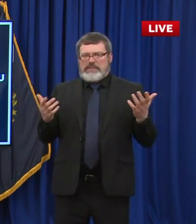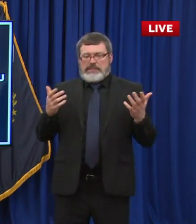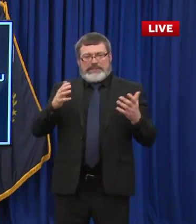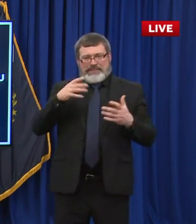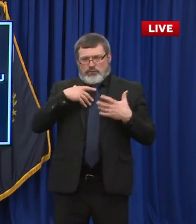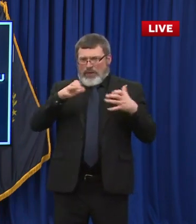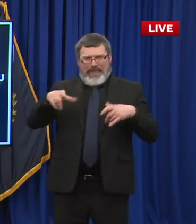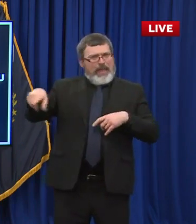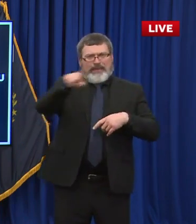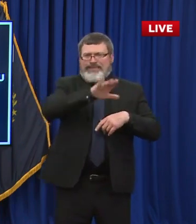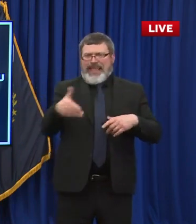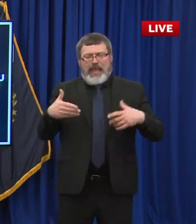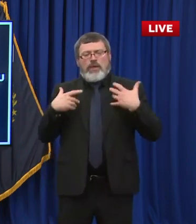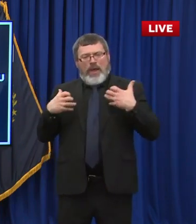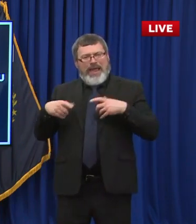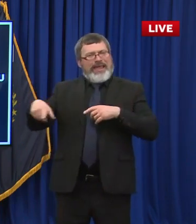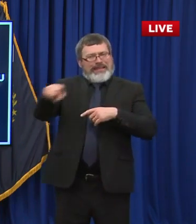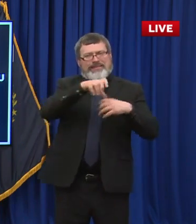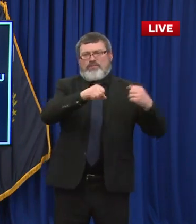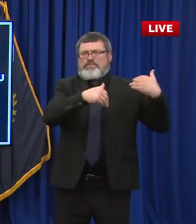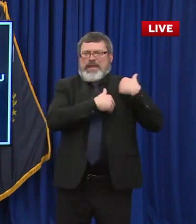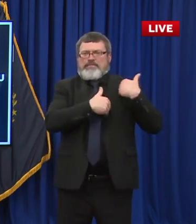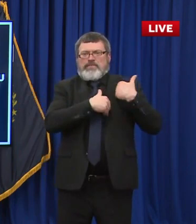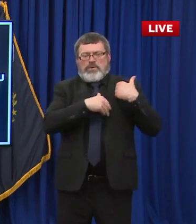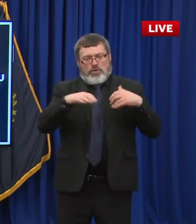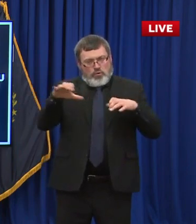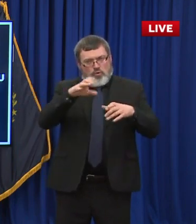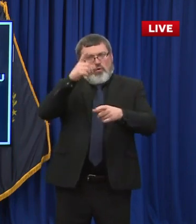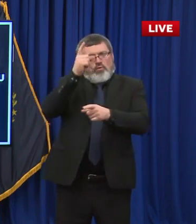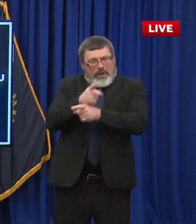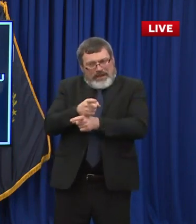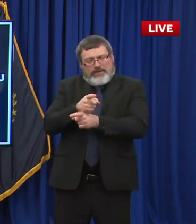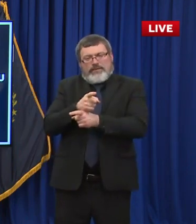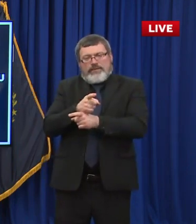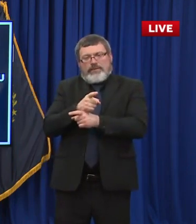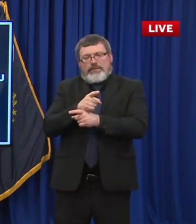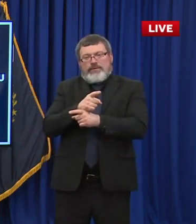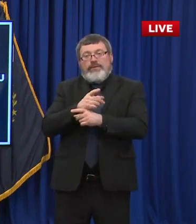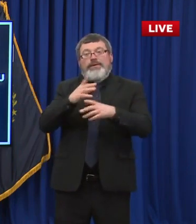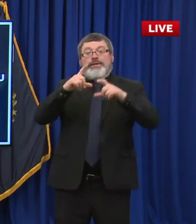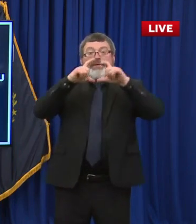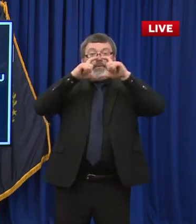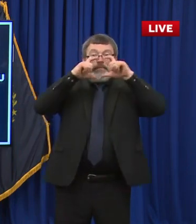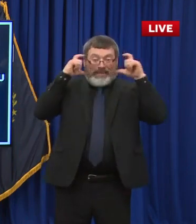FOR OUR COMMUNITY AND FAMILIES, AND THE GATHERINGS WE MIGHT BE INVOLVED IN.